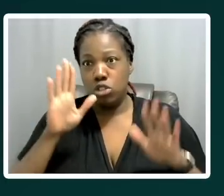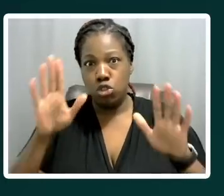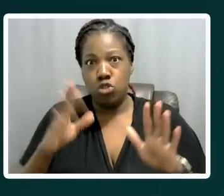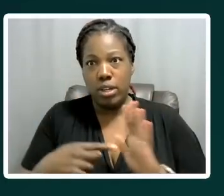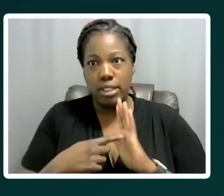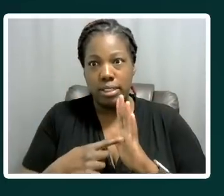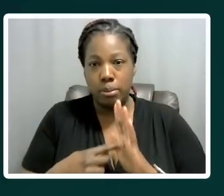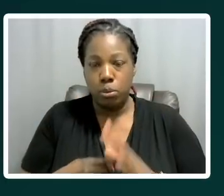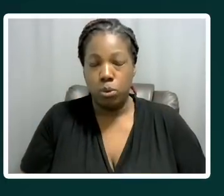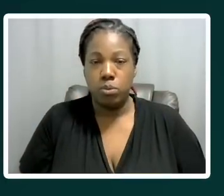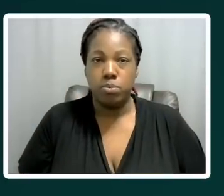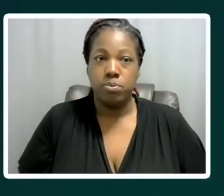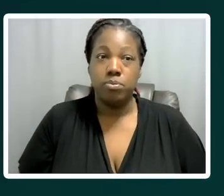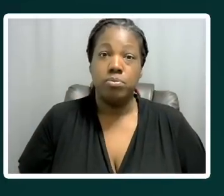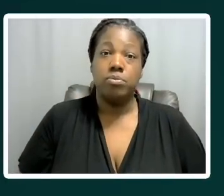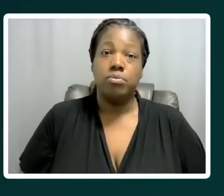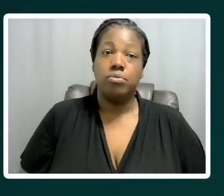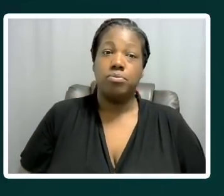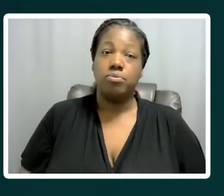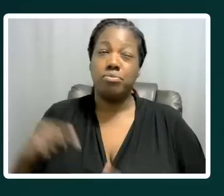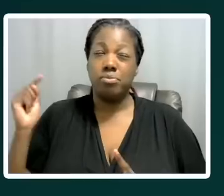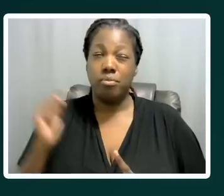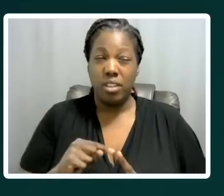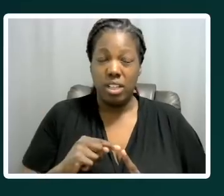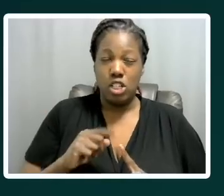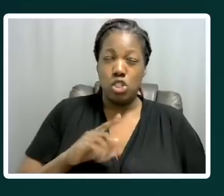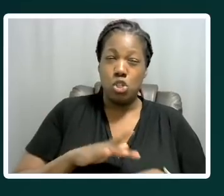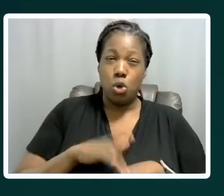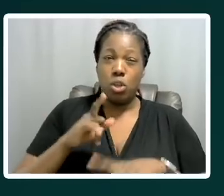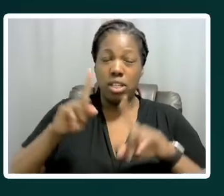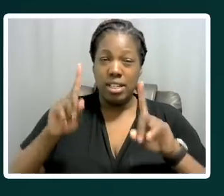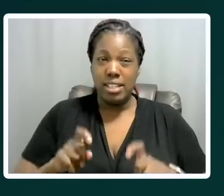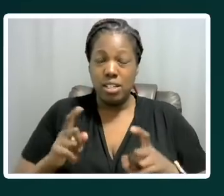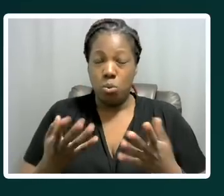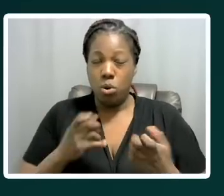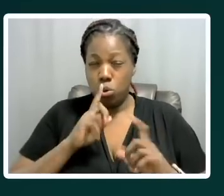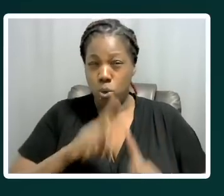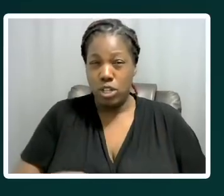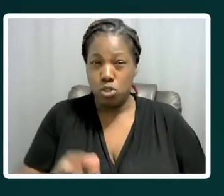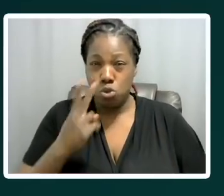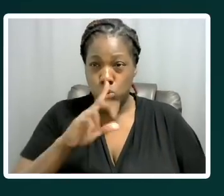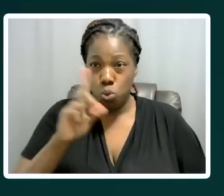And so with this sort of early prototype, we wanted to answer two questions. One is more